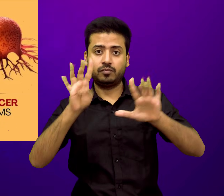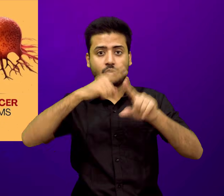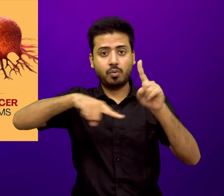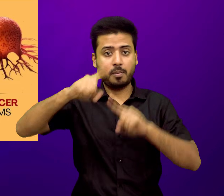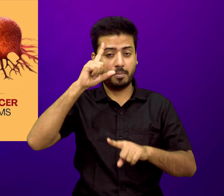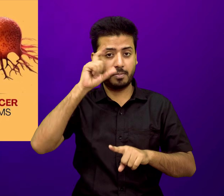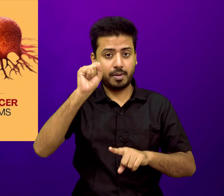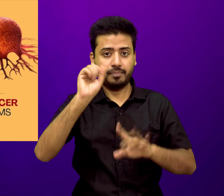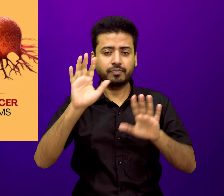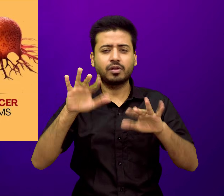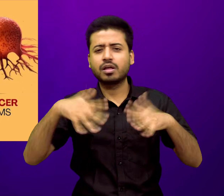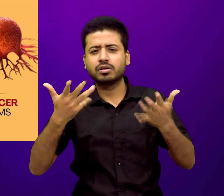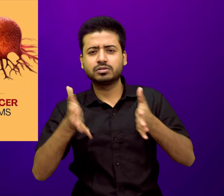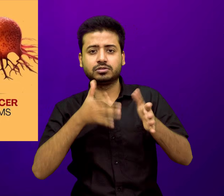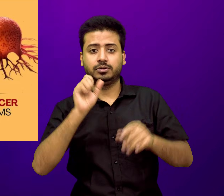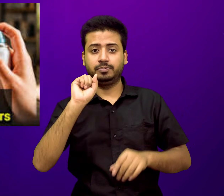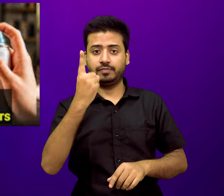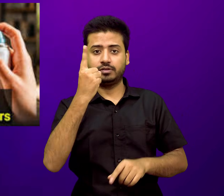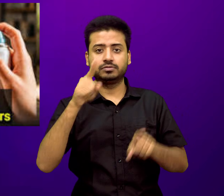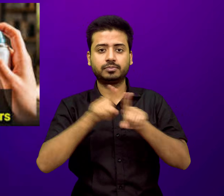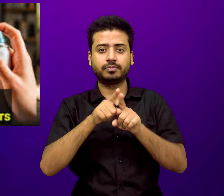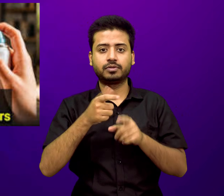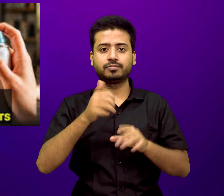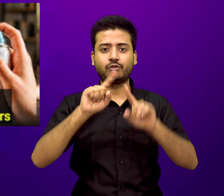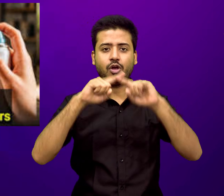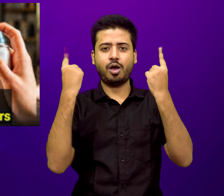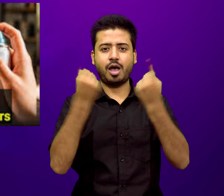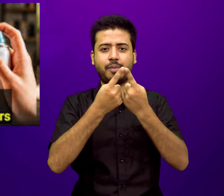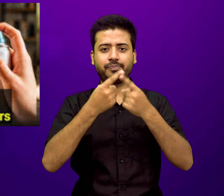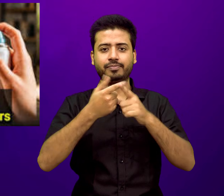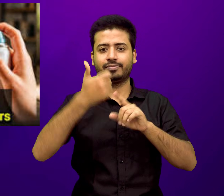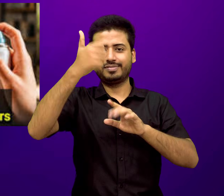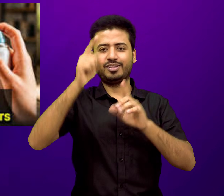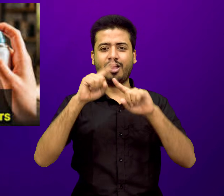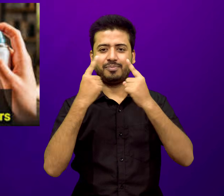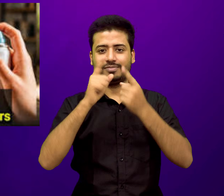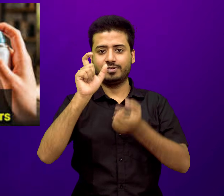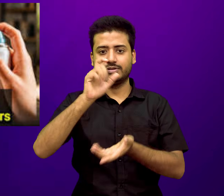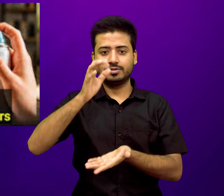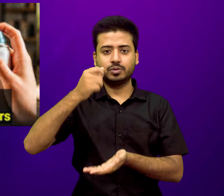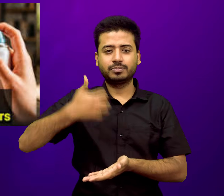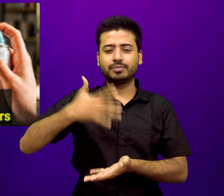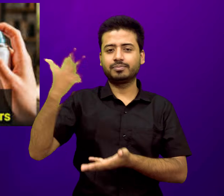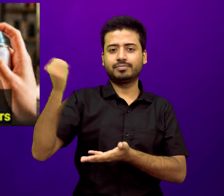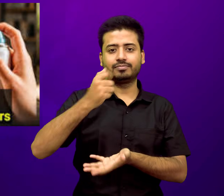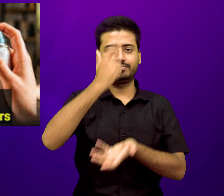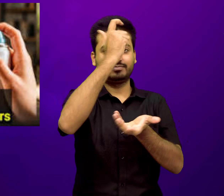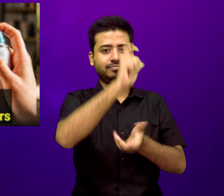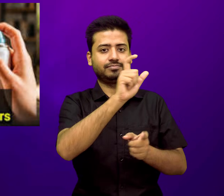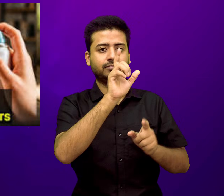air outdoors. Room sprays and air fresheners, masking odors with chemicals. We all love a home